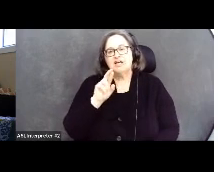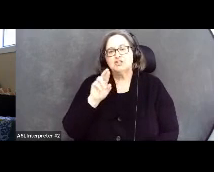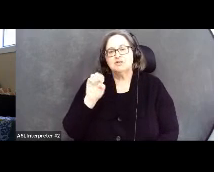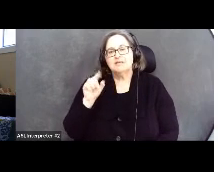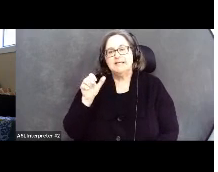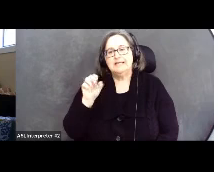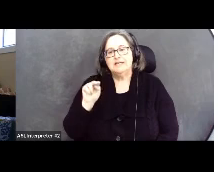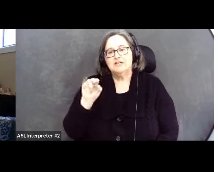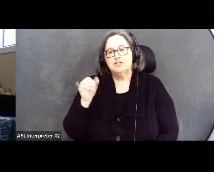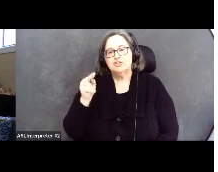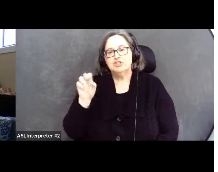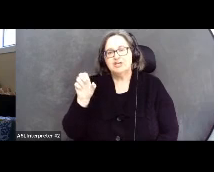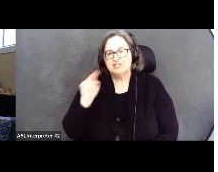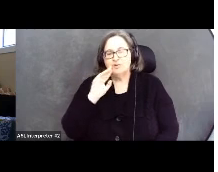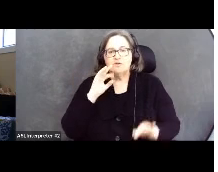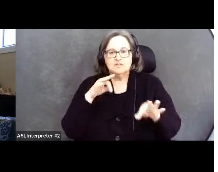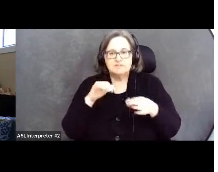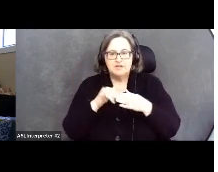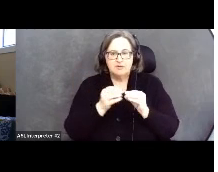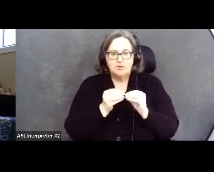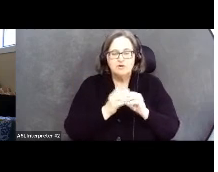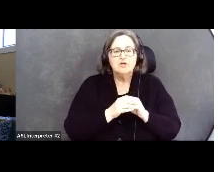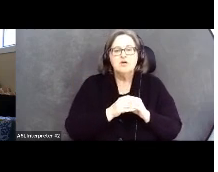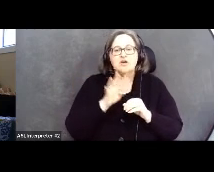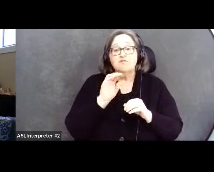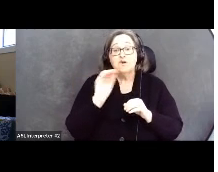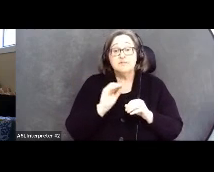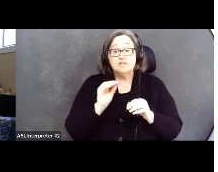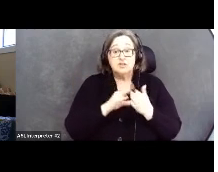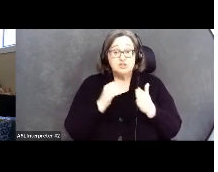Forty plus percent of students we support with brain injuries in schools